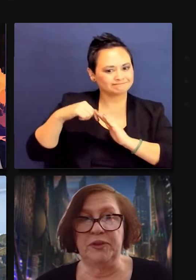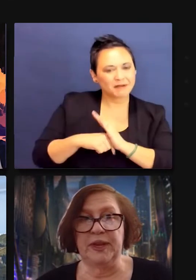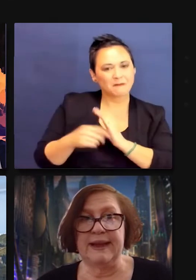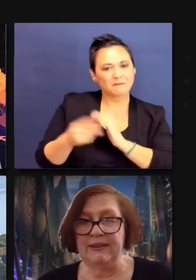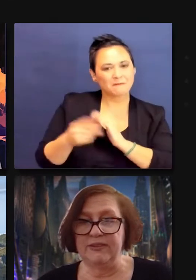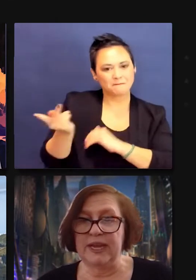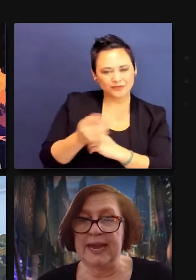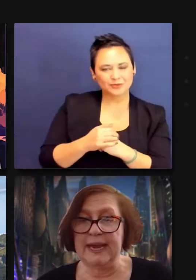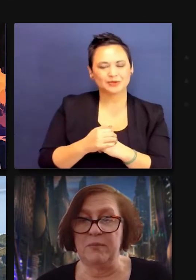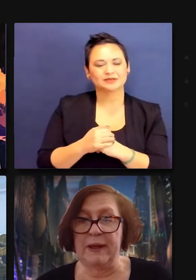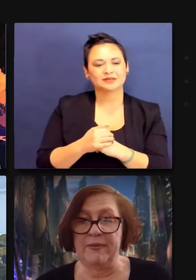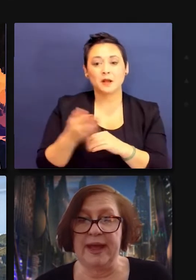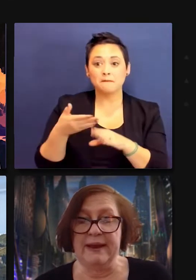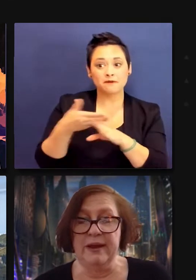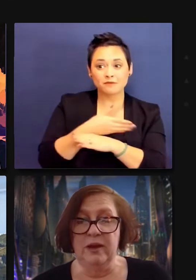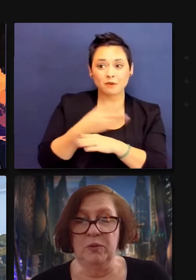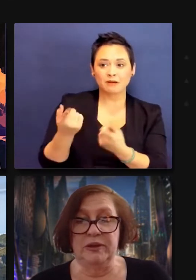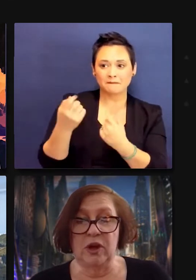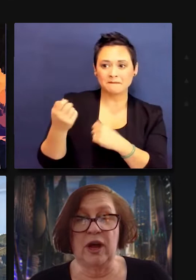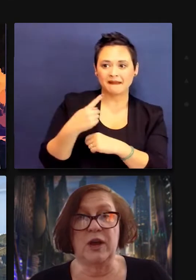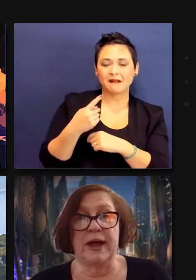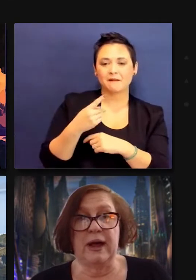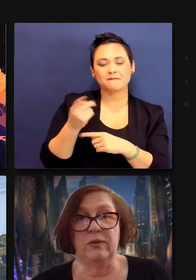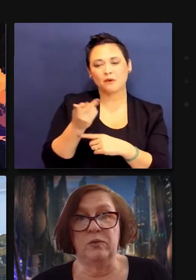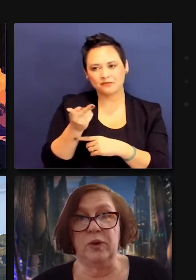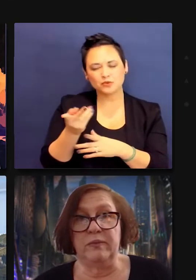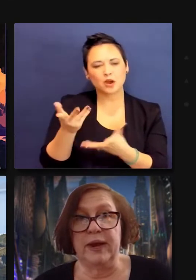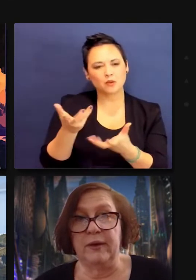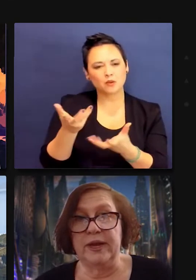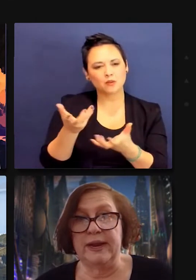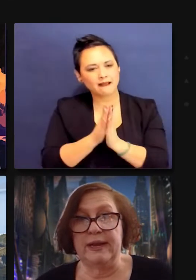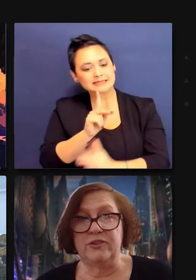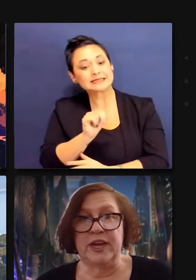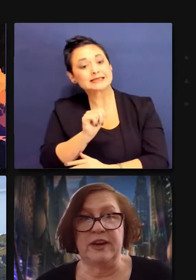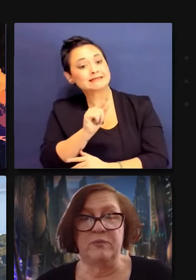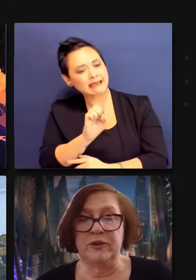I'd like to ask Kate about that. When we talk about what Helen and Shannon have mentioned